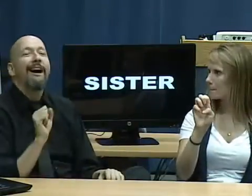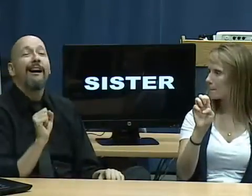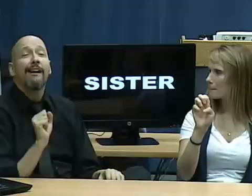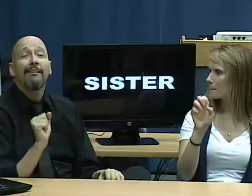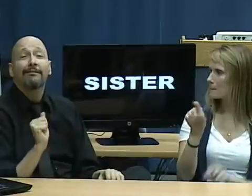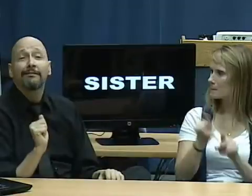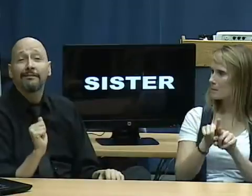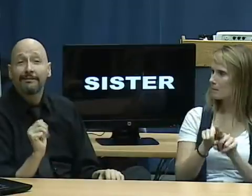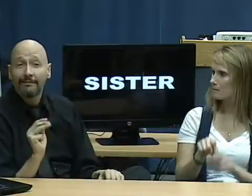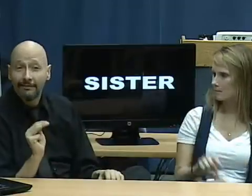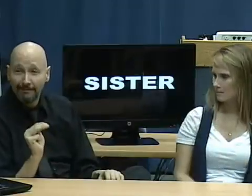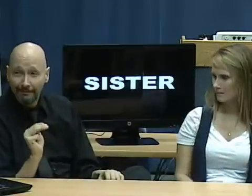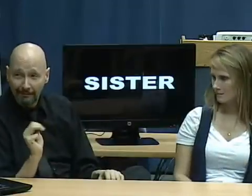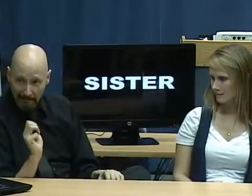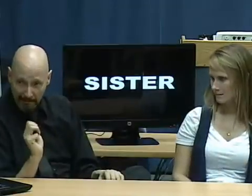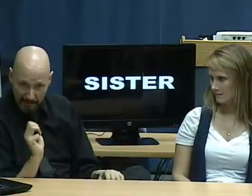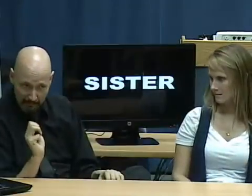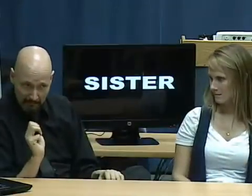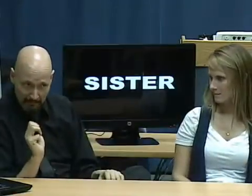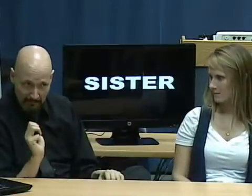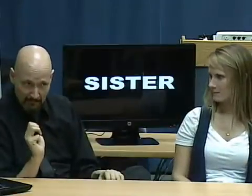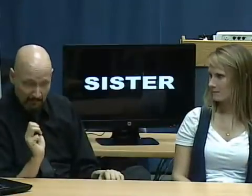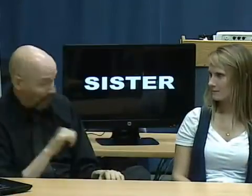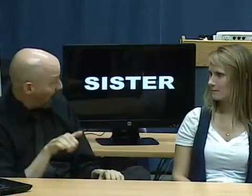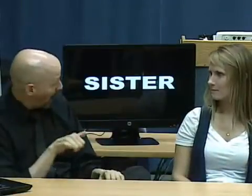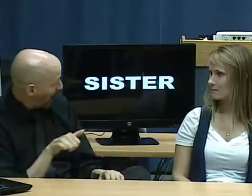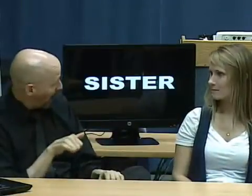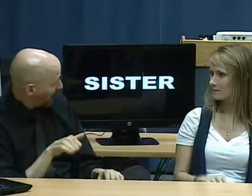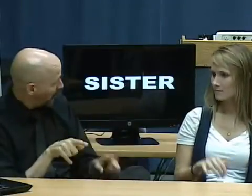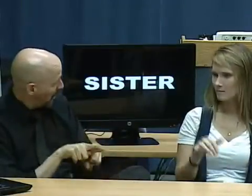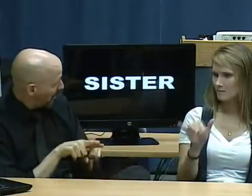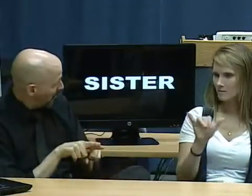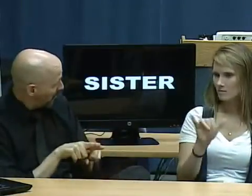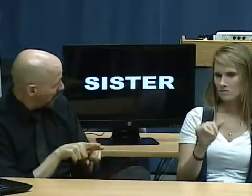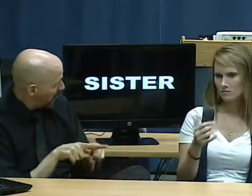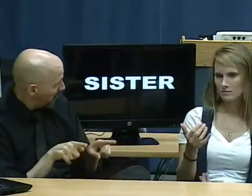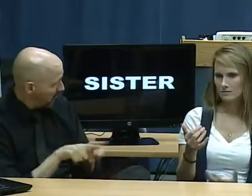S-A-M-E. "Same," like this sign?